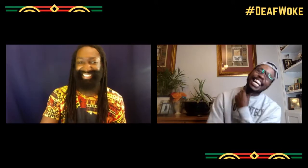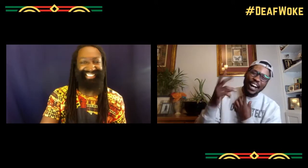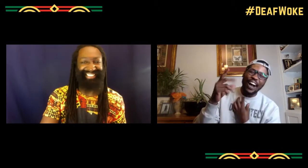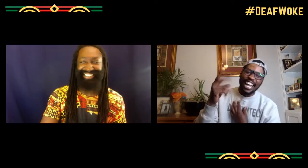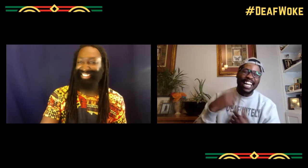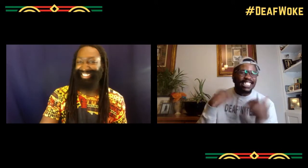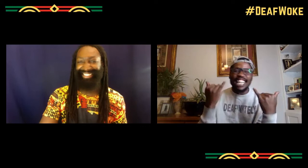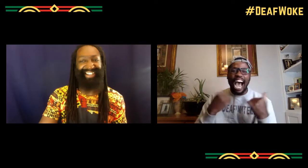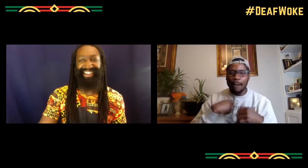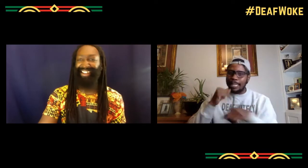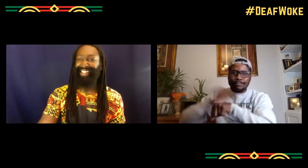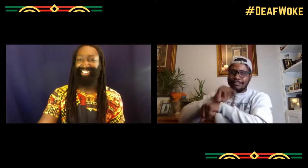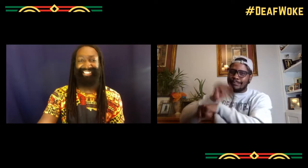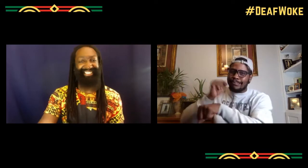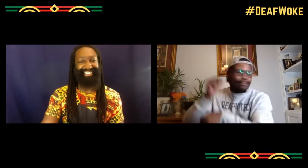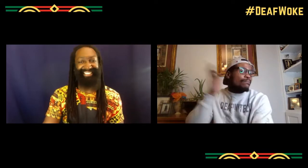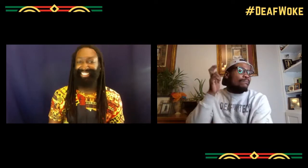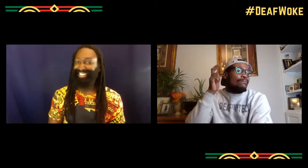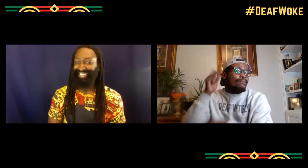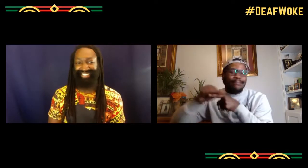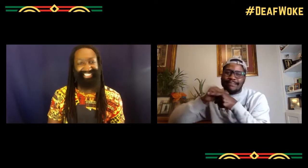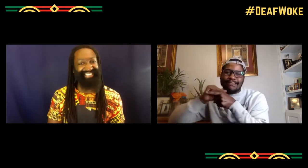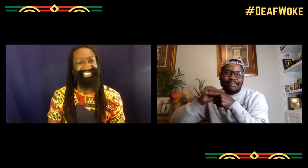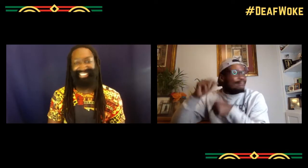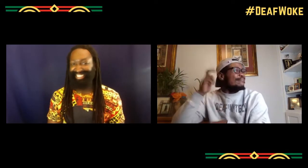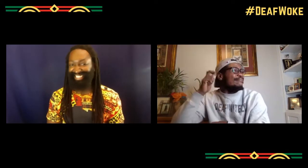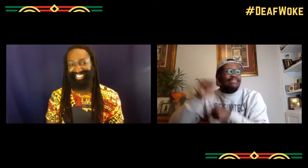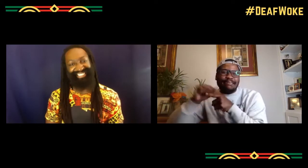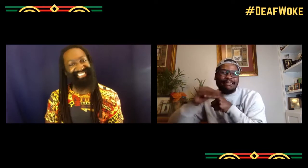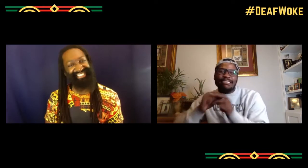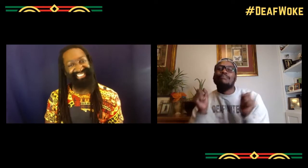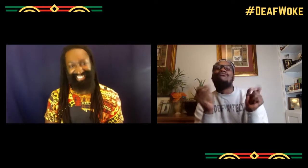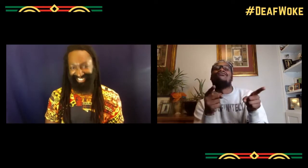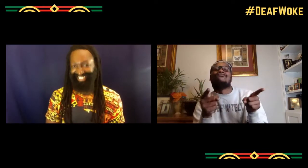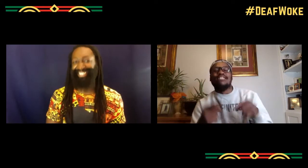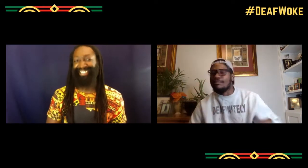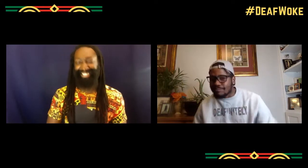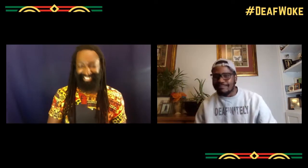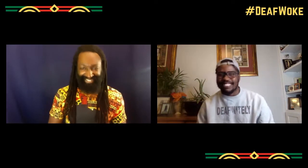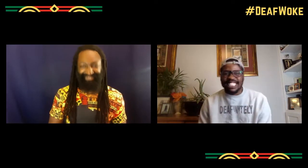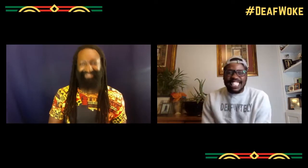So, I can't be, I can't sell that representation. So now I'm grinding, I'm listening, I'm working